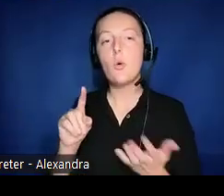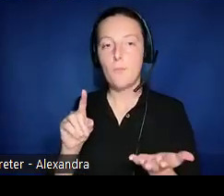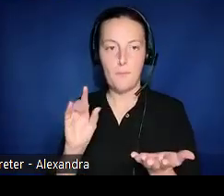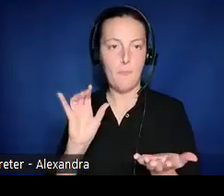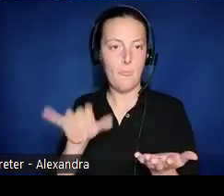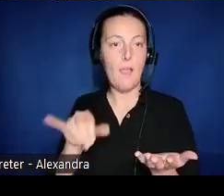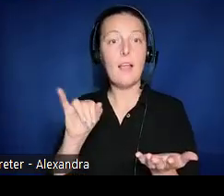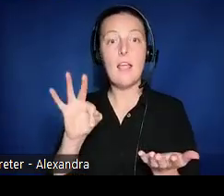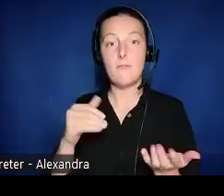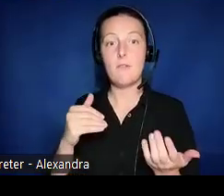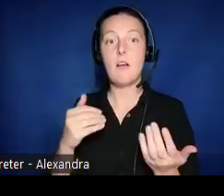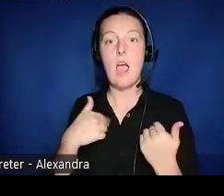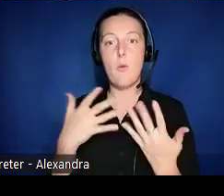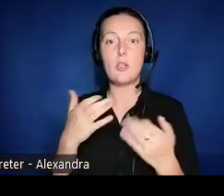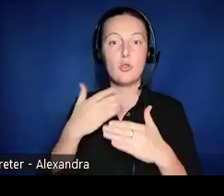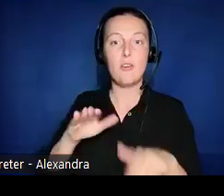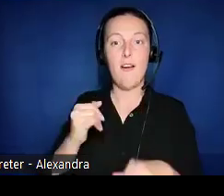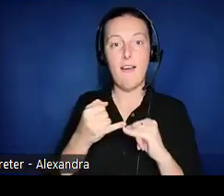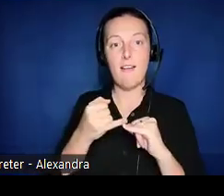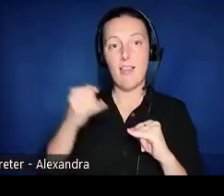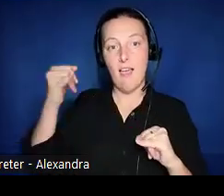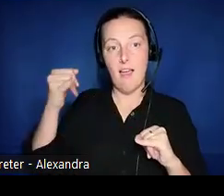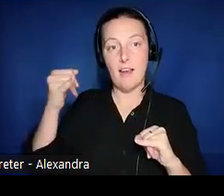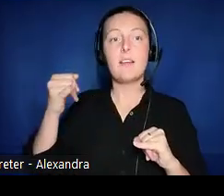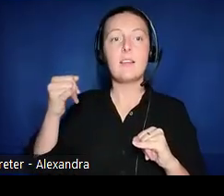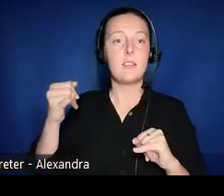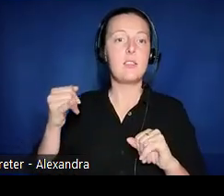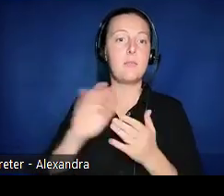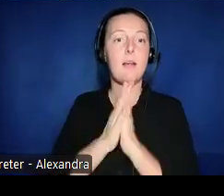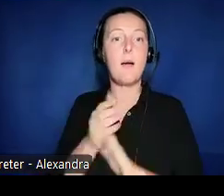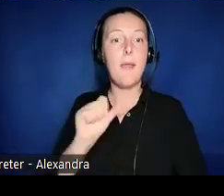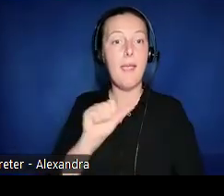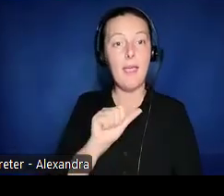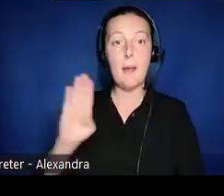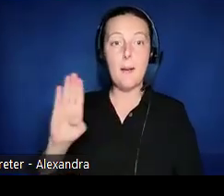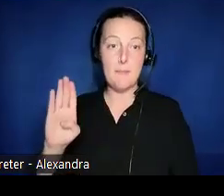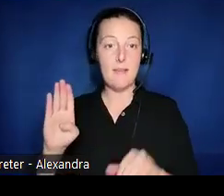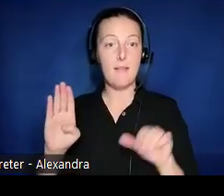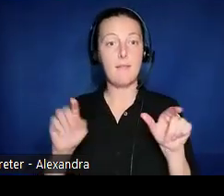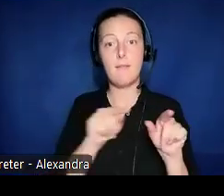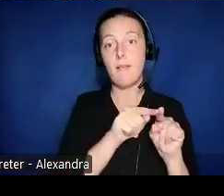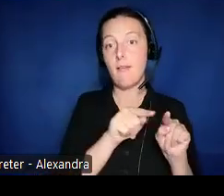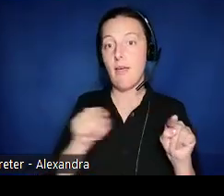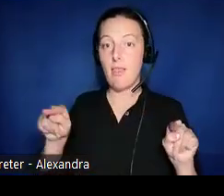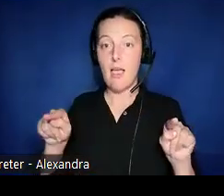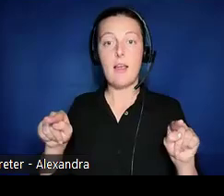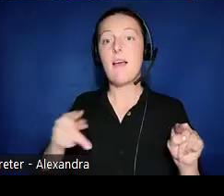two segments A and B uh I can cut the line in half uh and that will give me the arithmetic mean. The